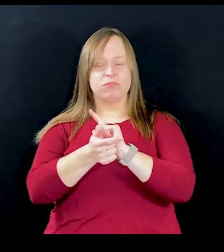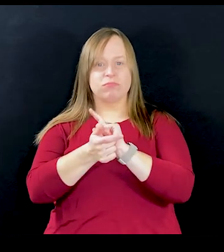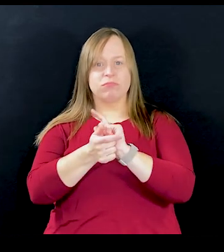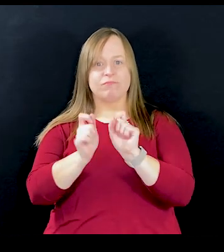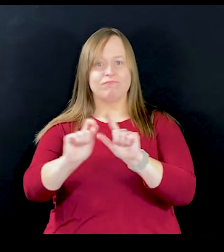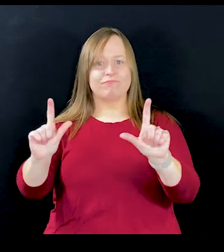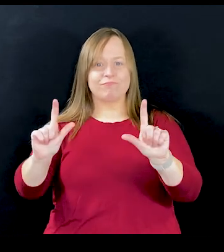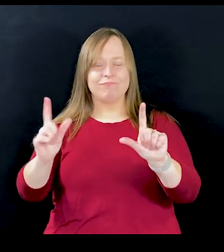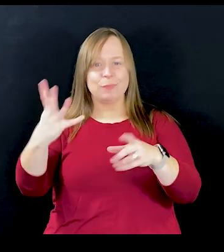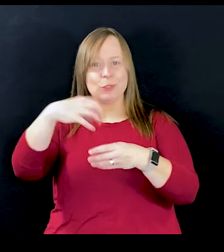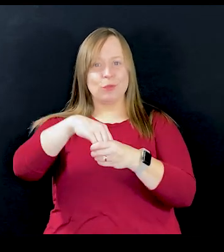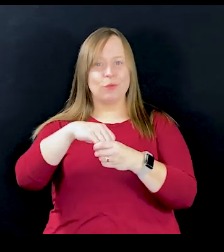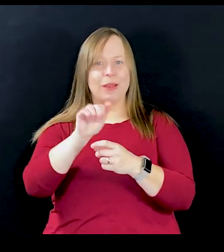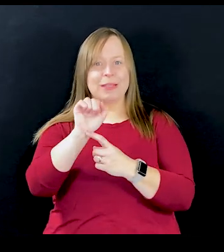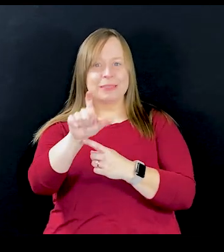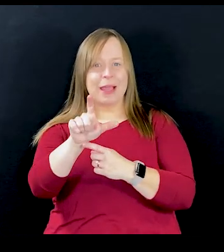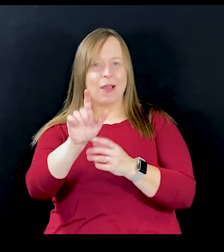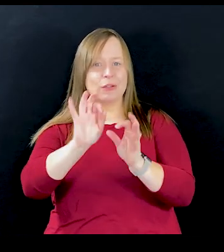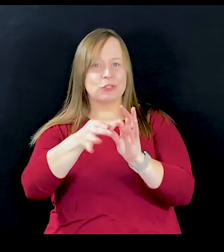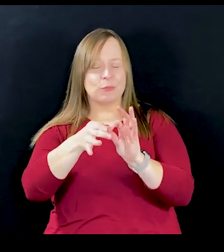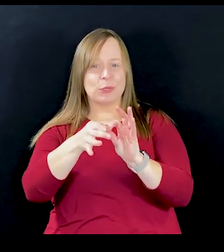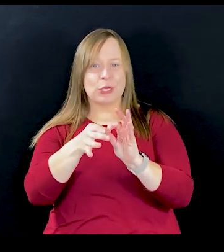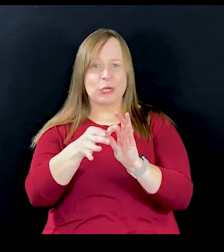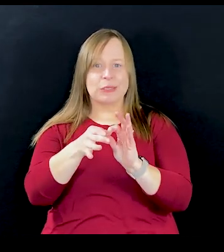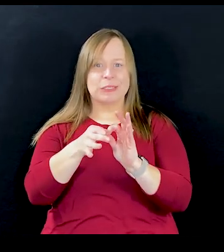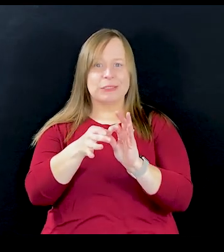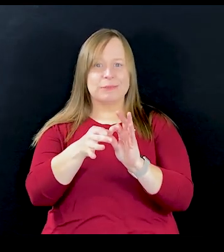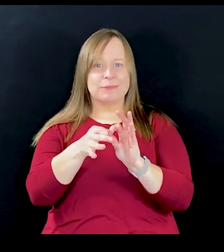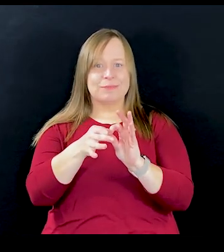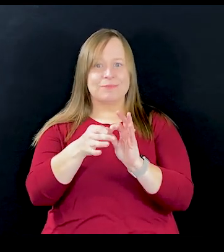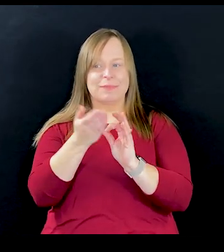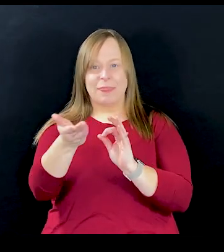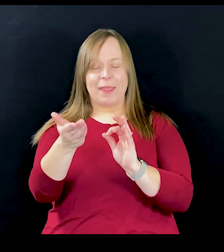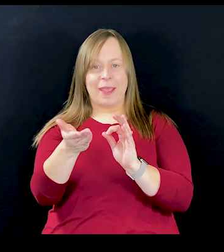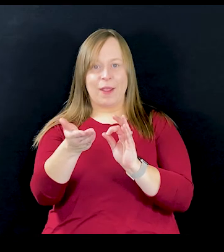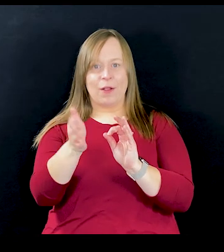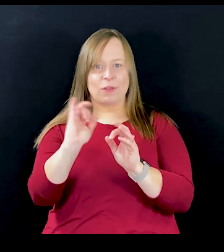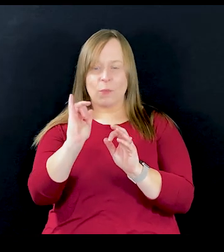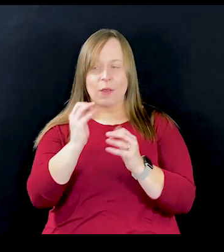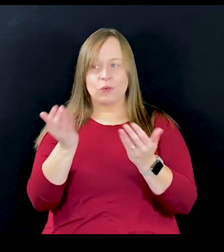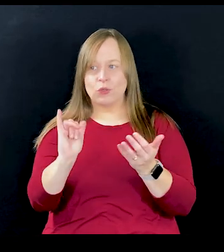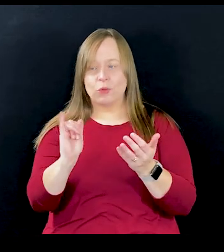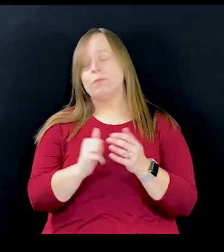having to include ASL or American Sign Language interpretation in those as well.